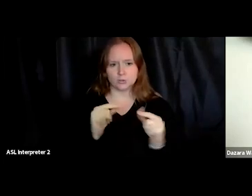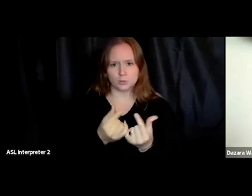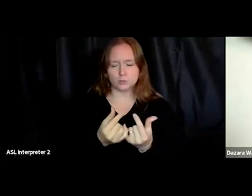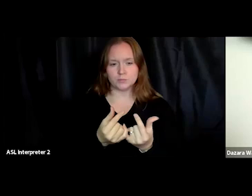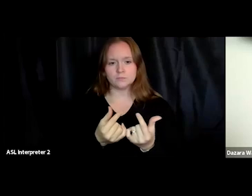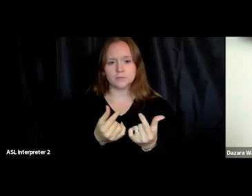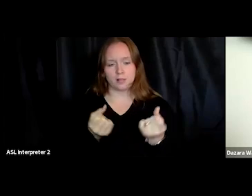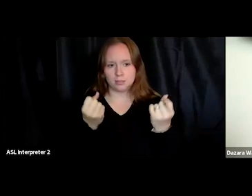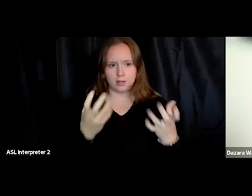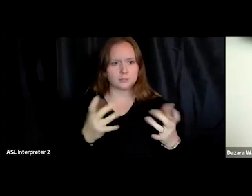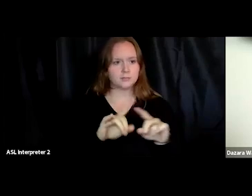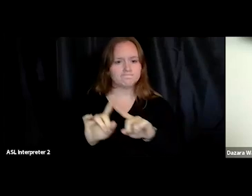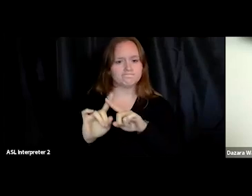and a huge section